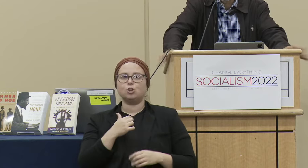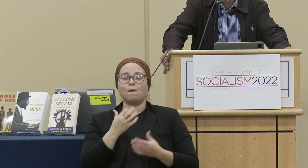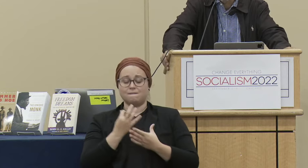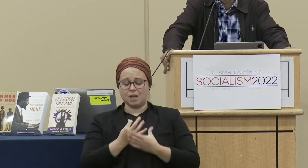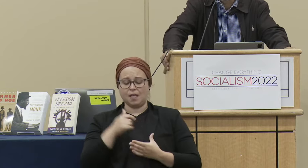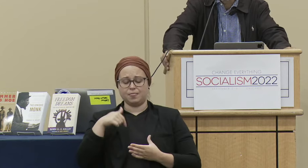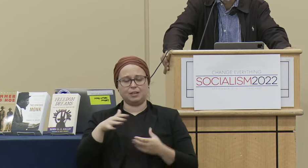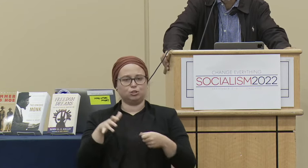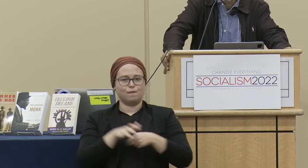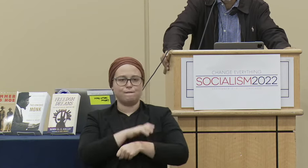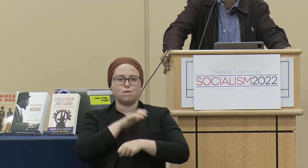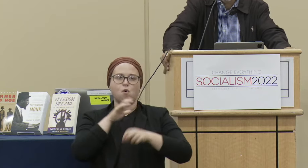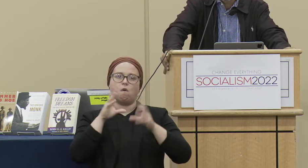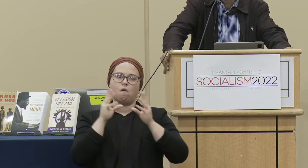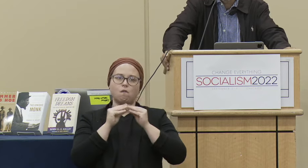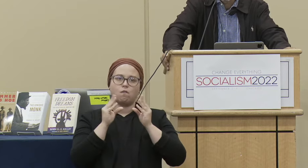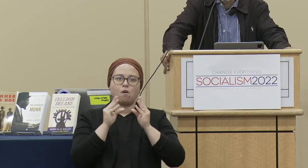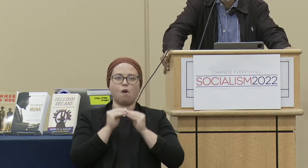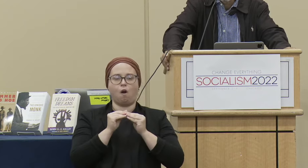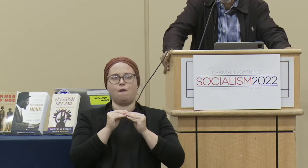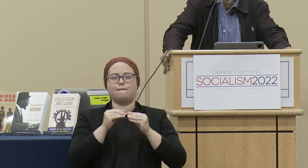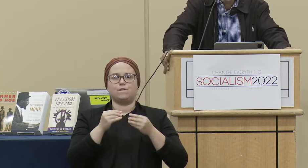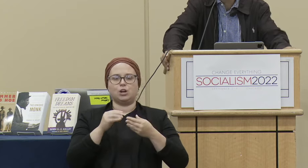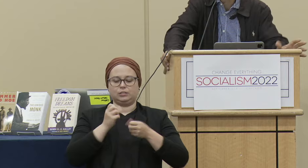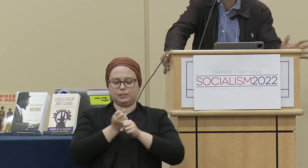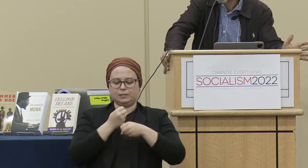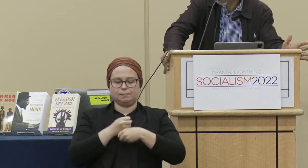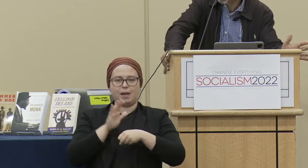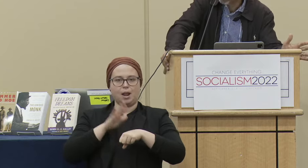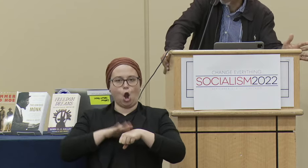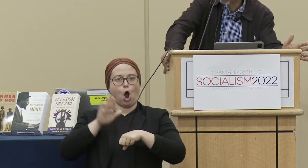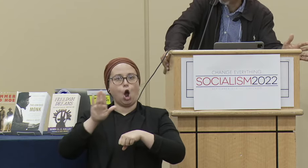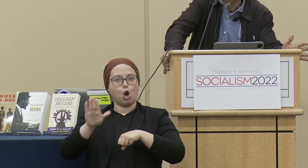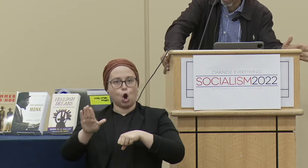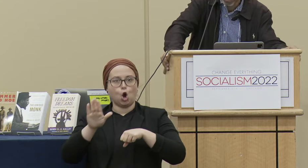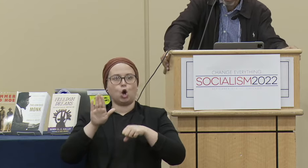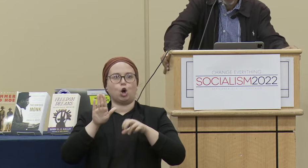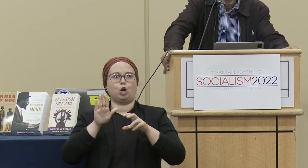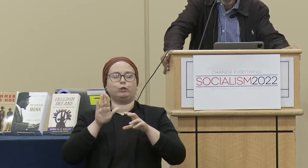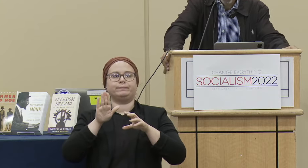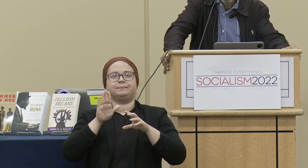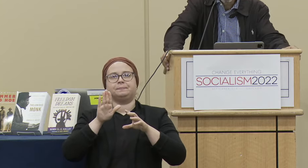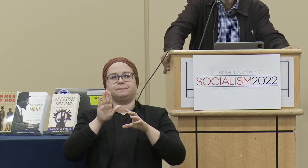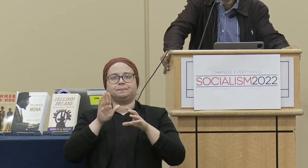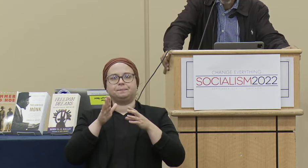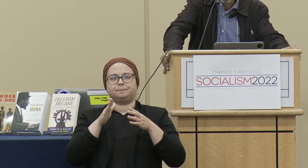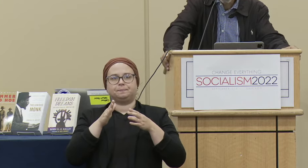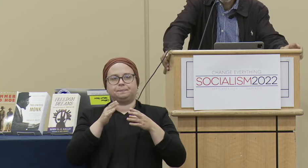sleep deprived. And the fact that this entire conference is built around her injunction that we change